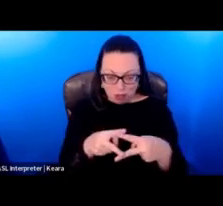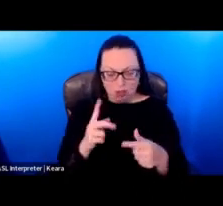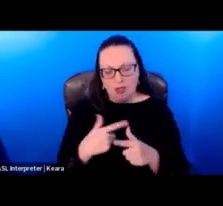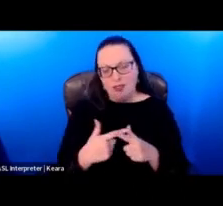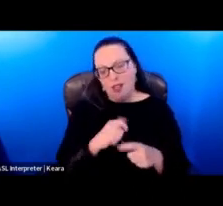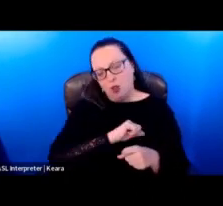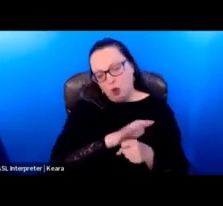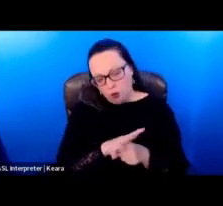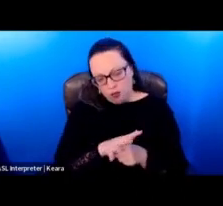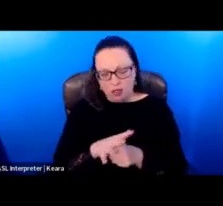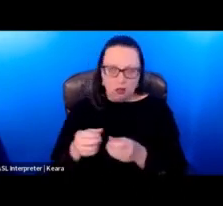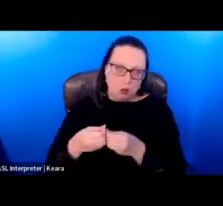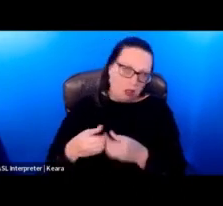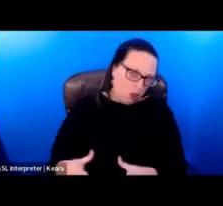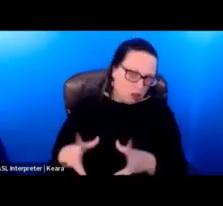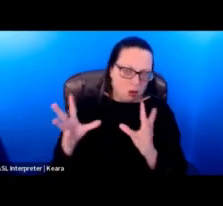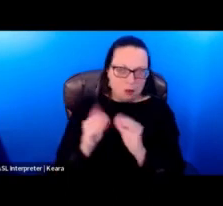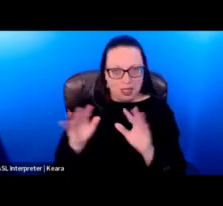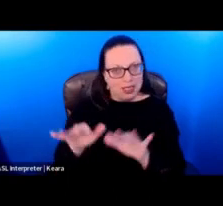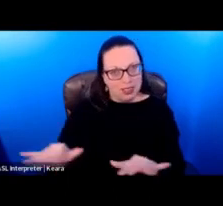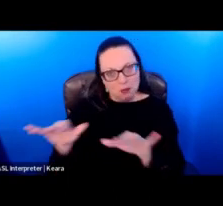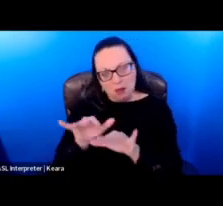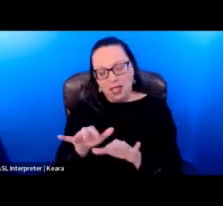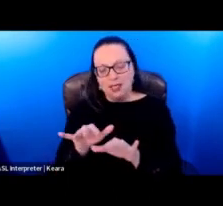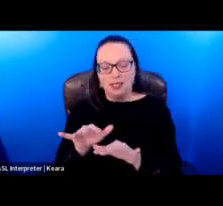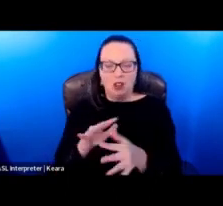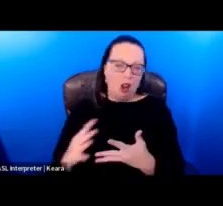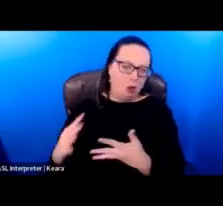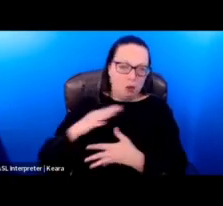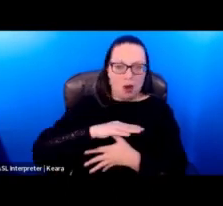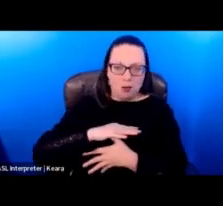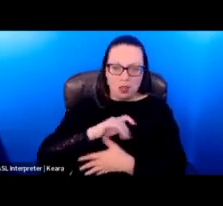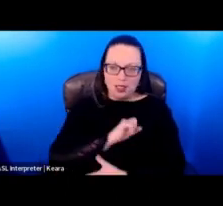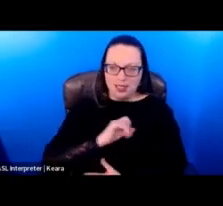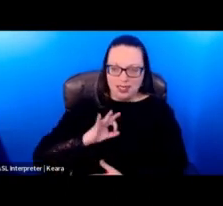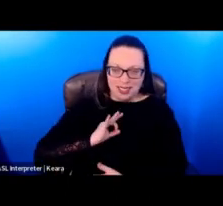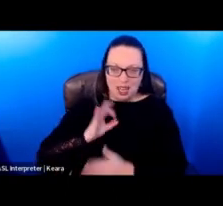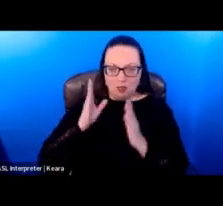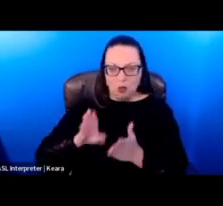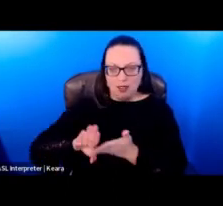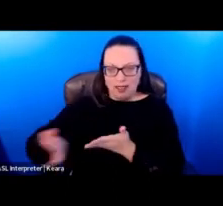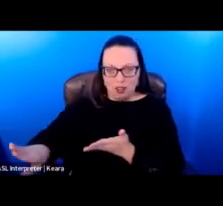loss of the meeting space and our primary staff person being laid off. And it was just me as